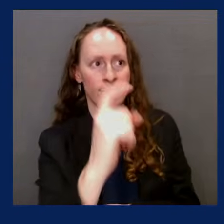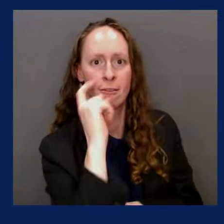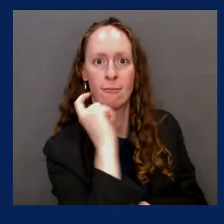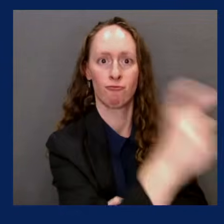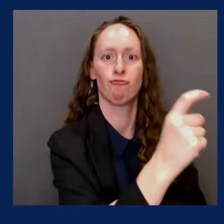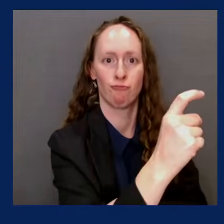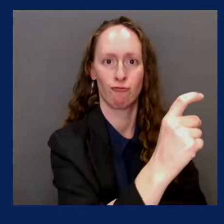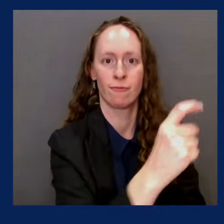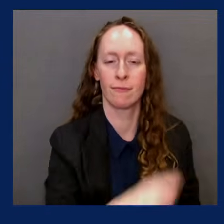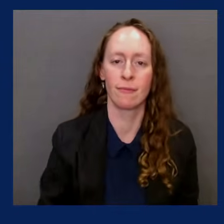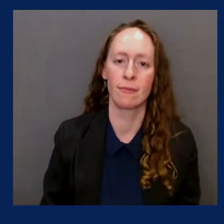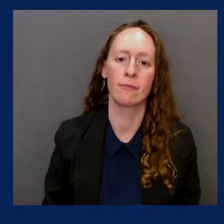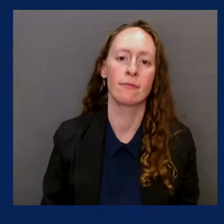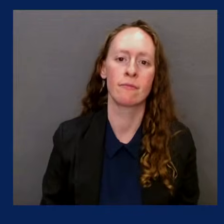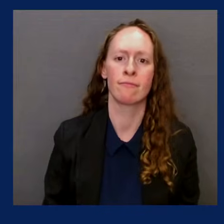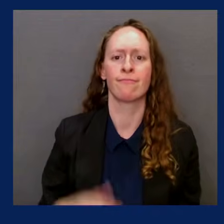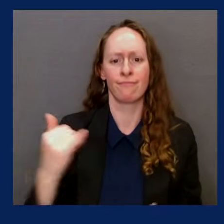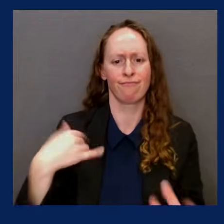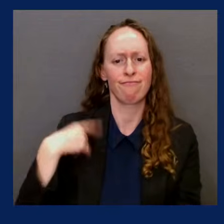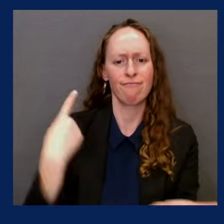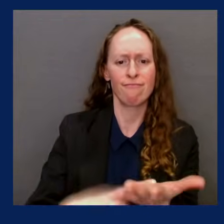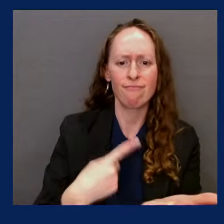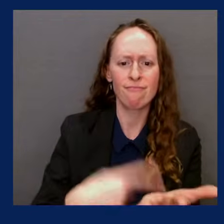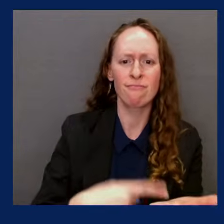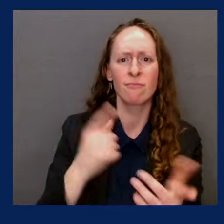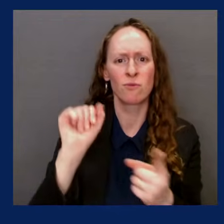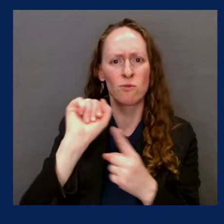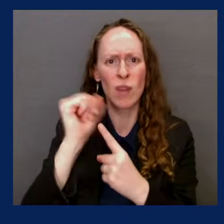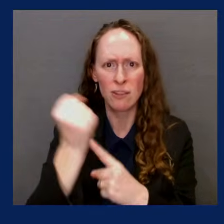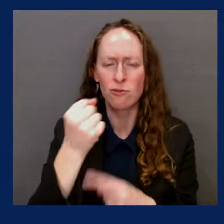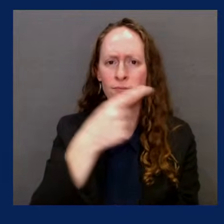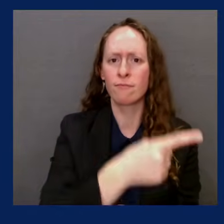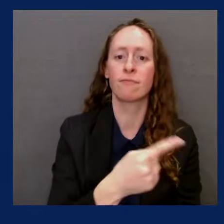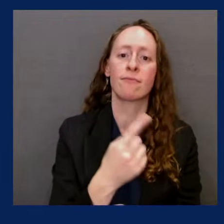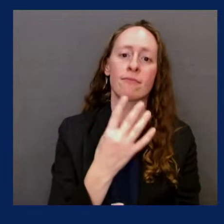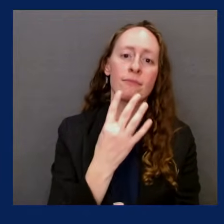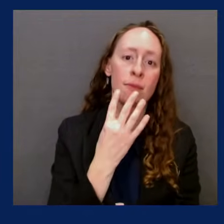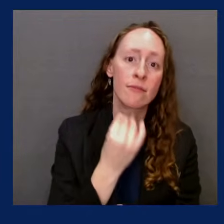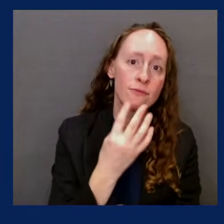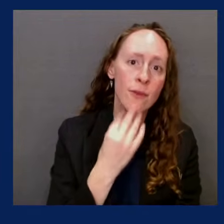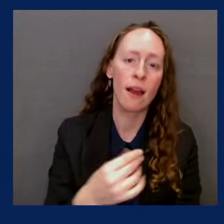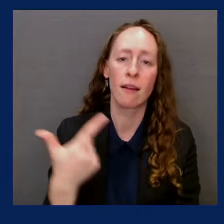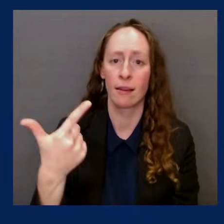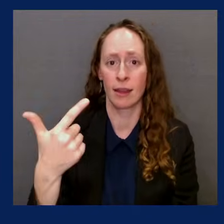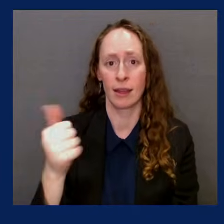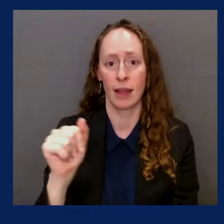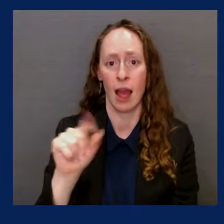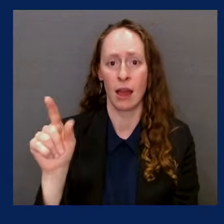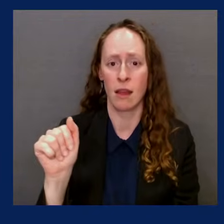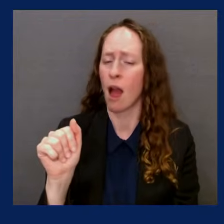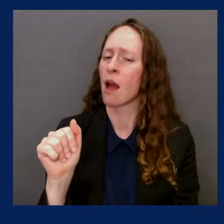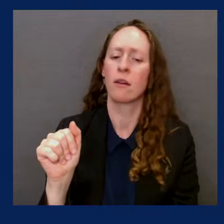Australia unequivocally condemns the terrorism of Hamas. We grieve for the loss of every innocent life,